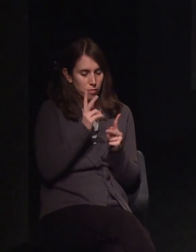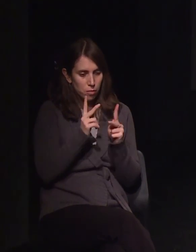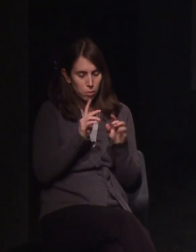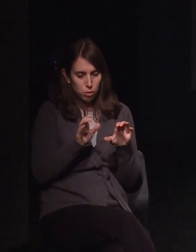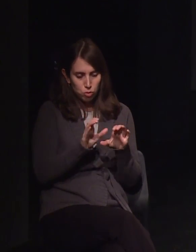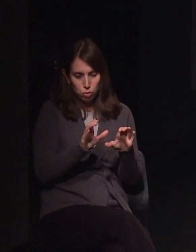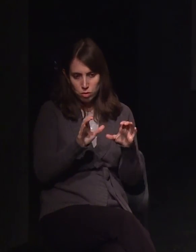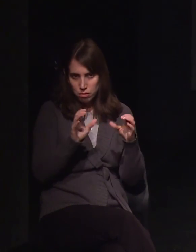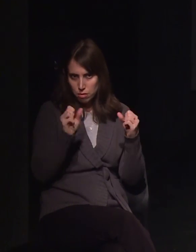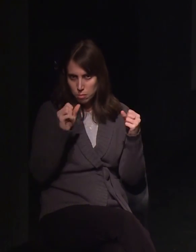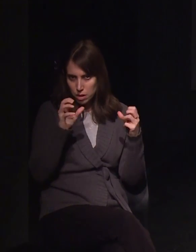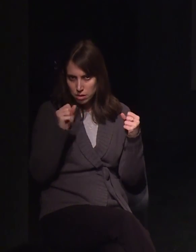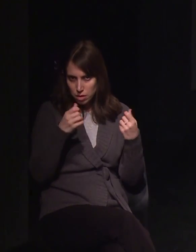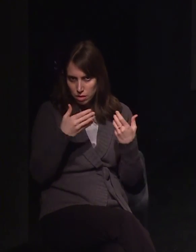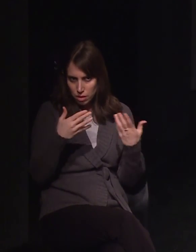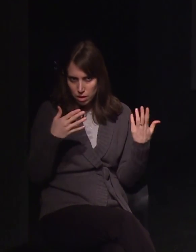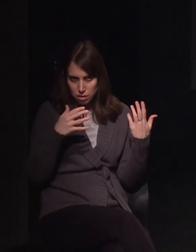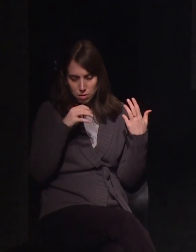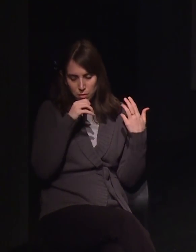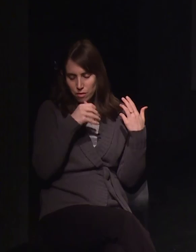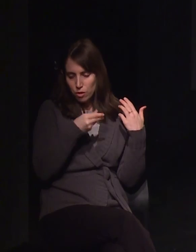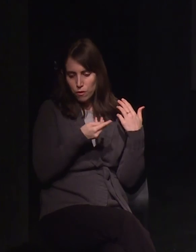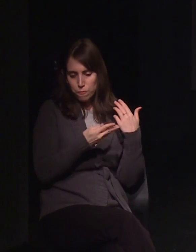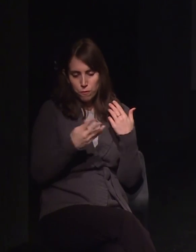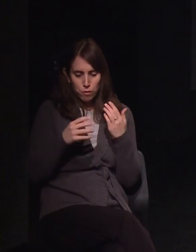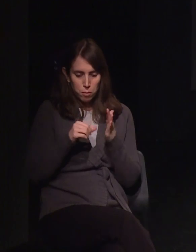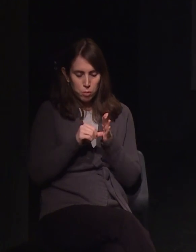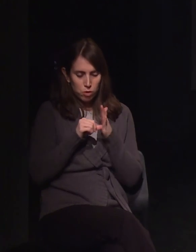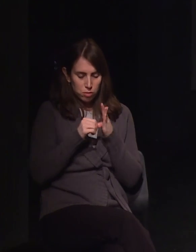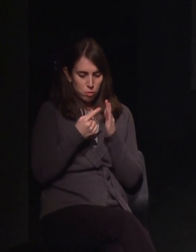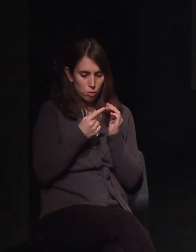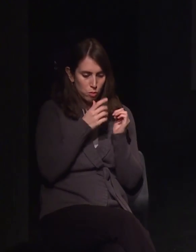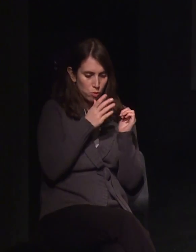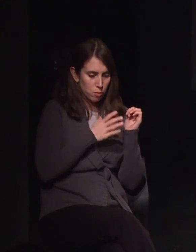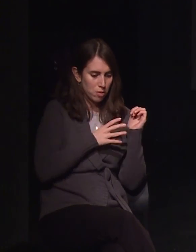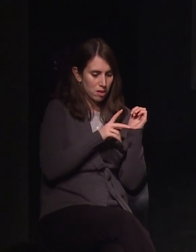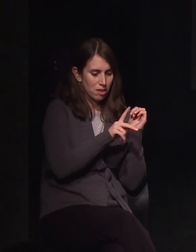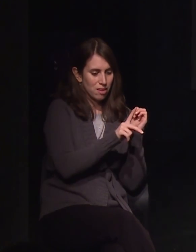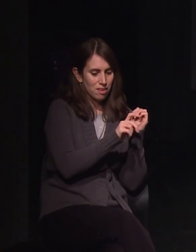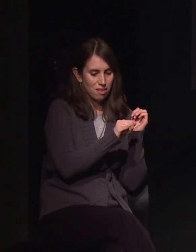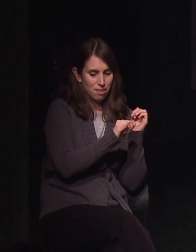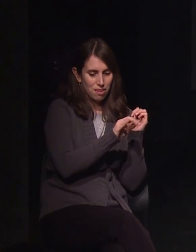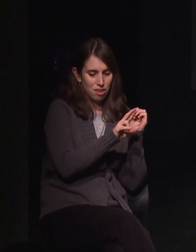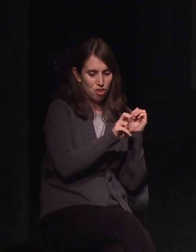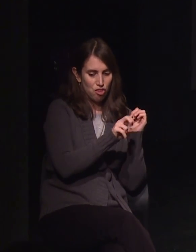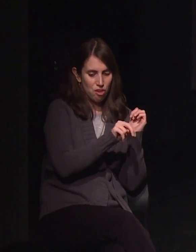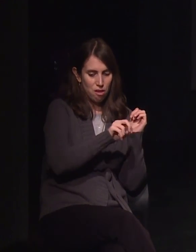but very few of them press me as a woman called Kiran Sethi who created something called Design for Change in India.